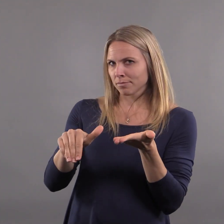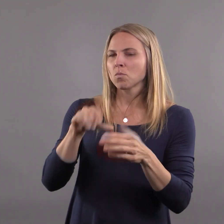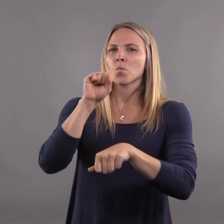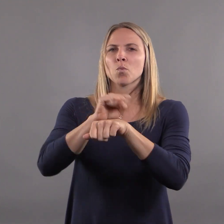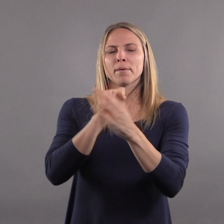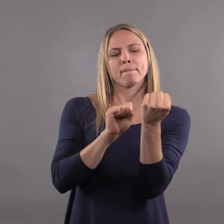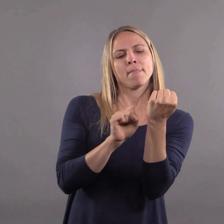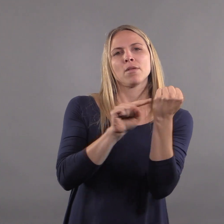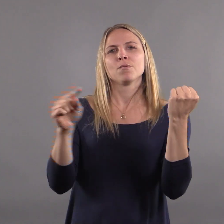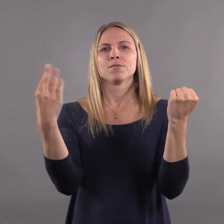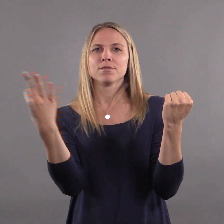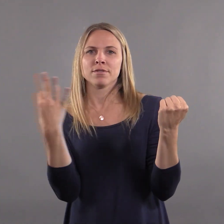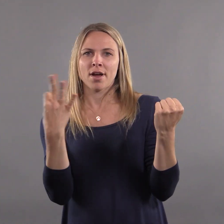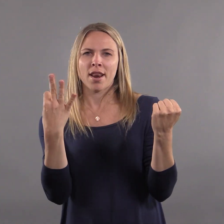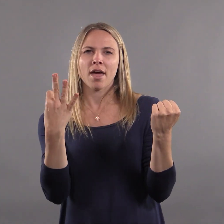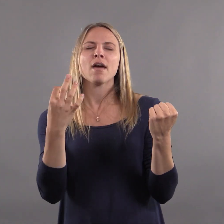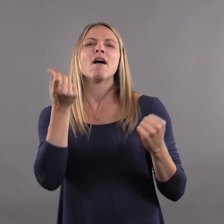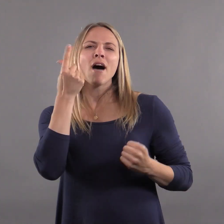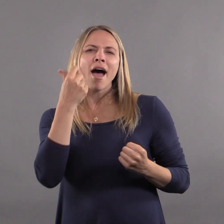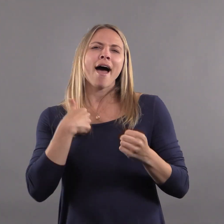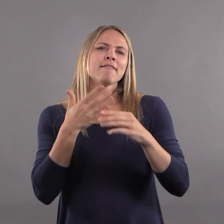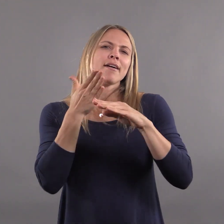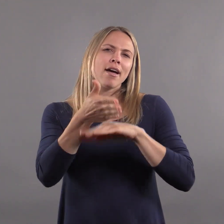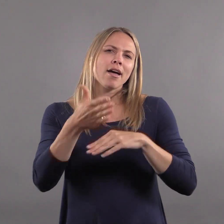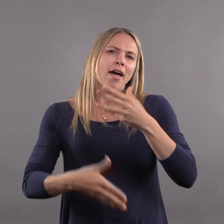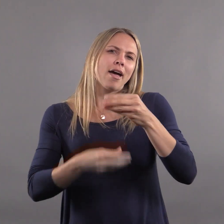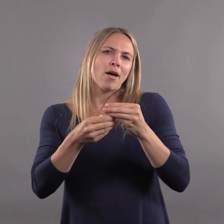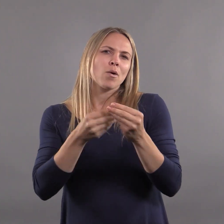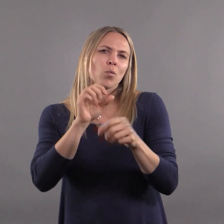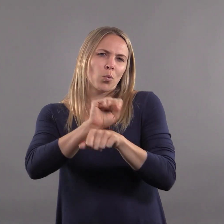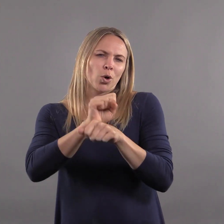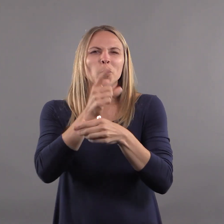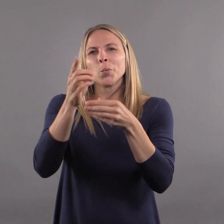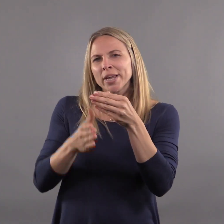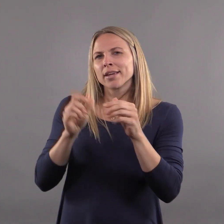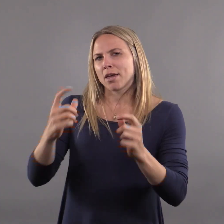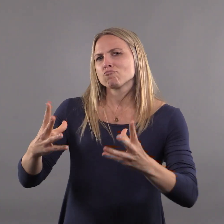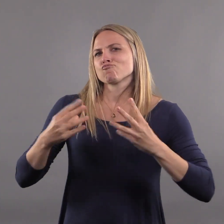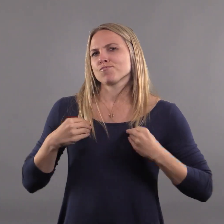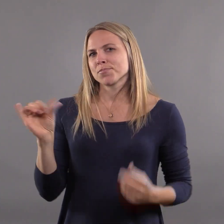Monday - Friday with opportunity for accept additional weekend work.